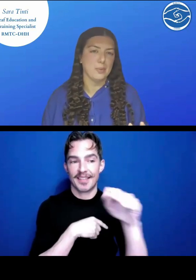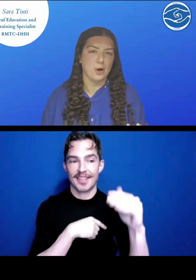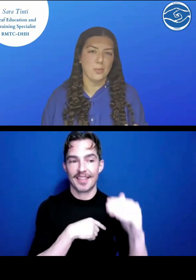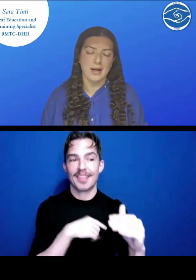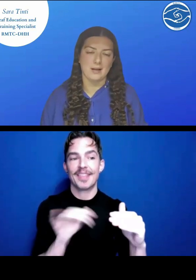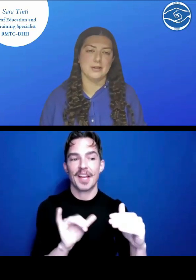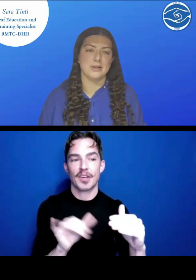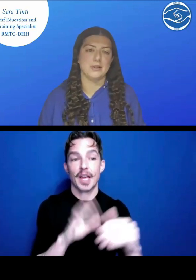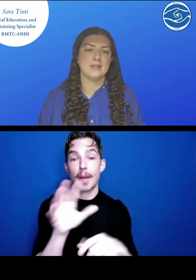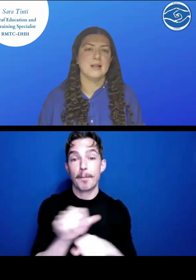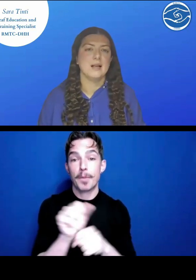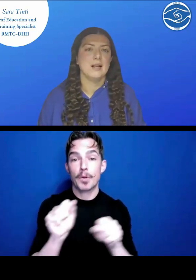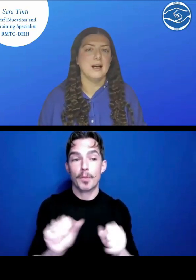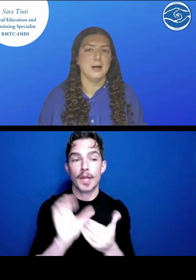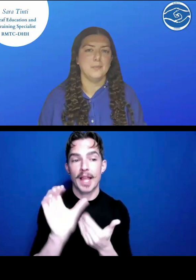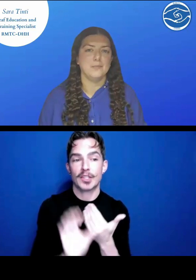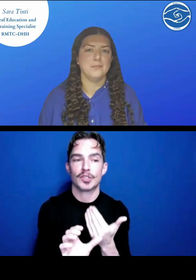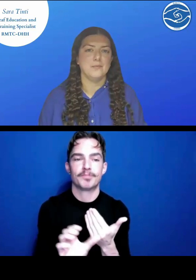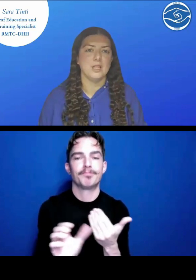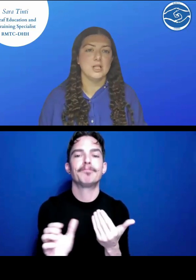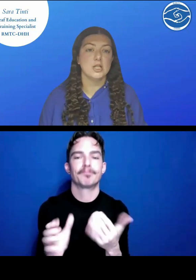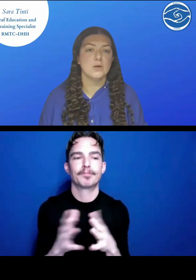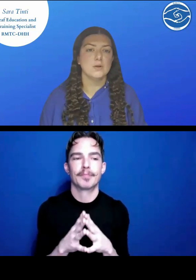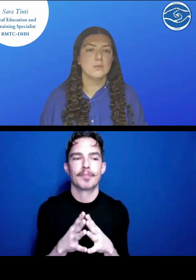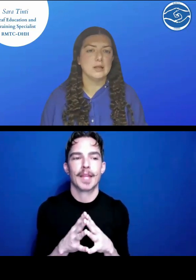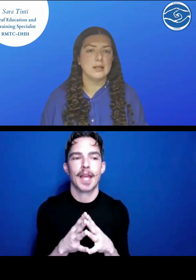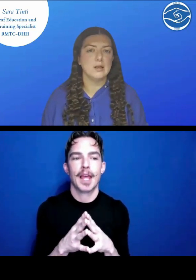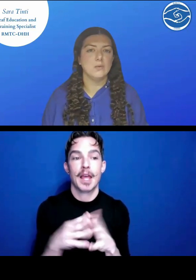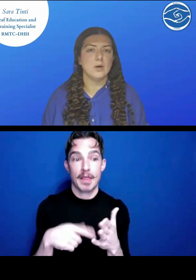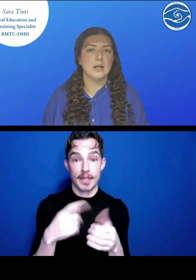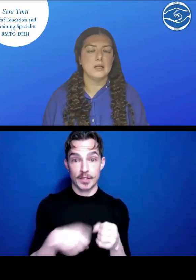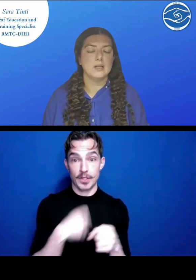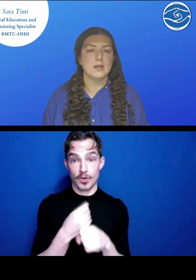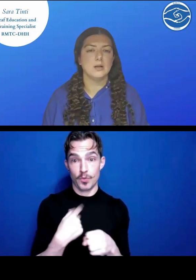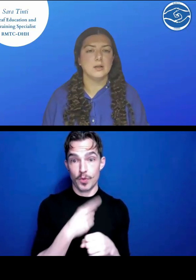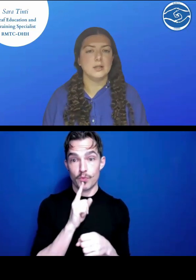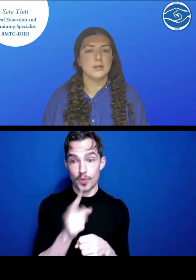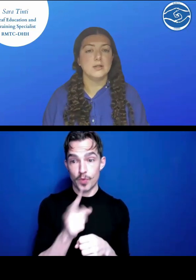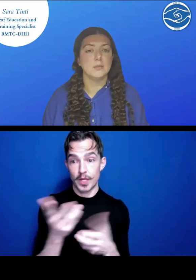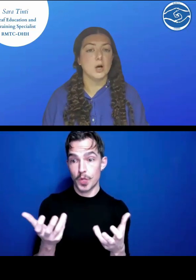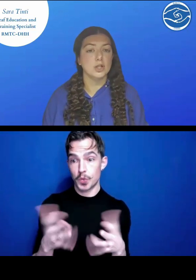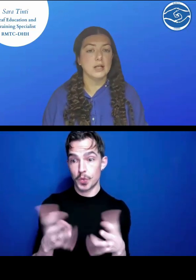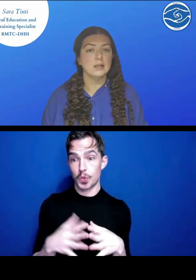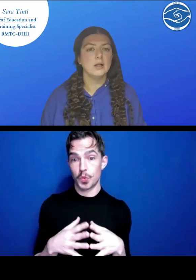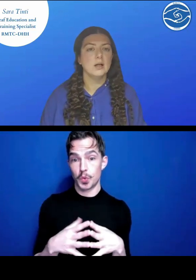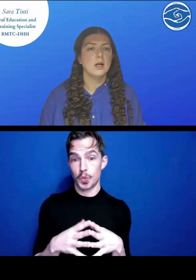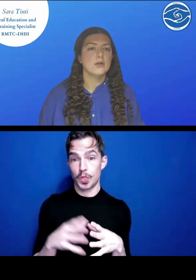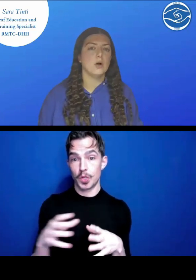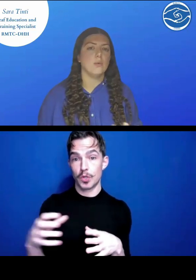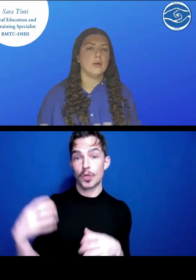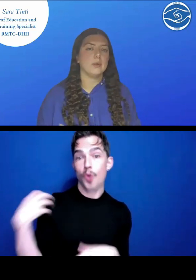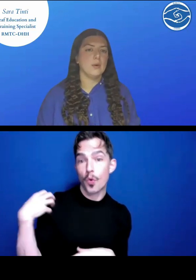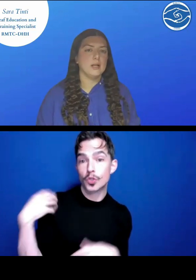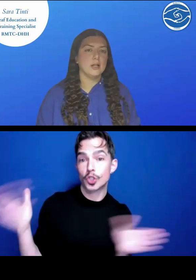our bookable calendars. This year we're really wanting to do some coaching. So we really wanted